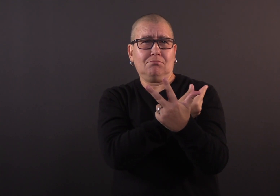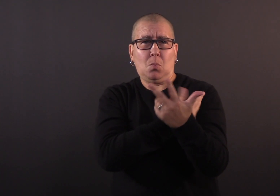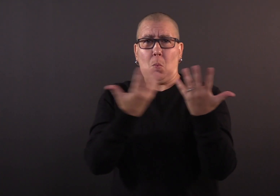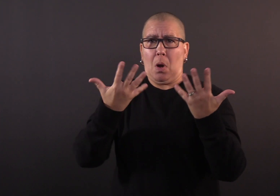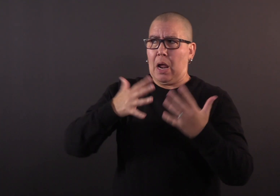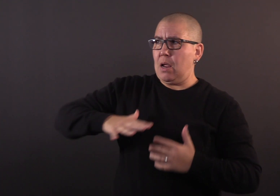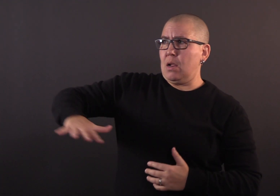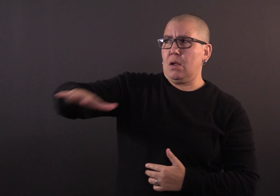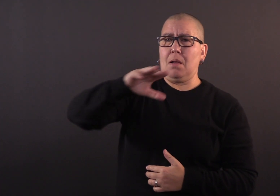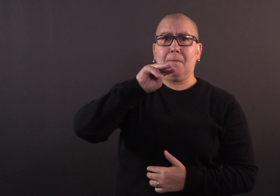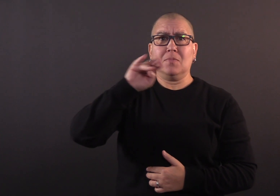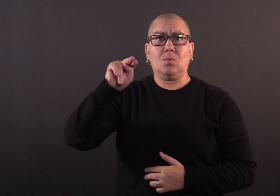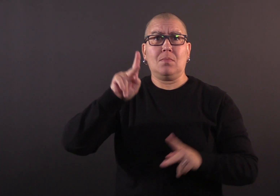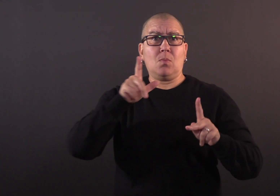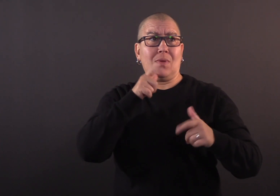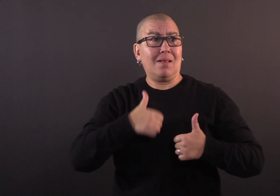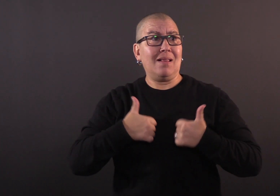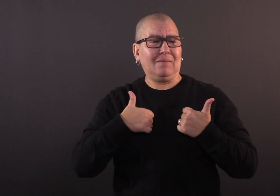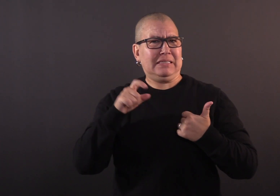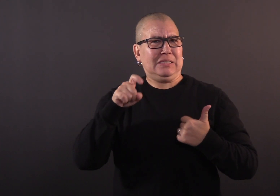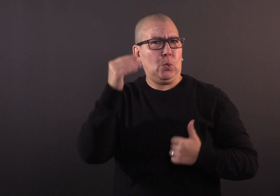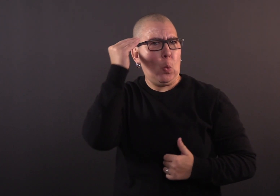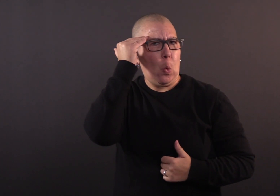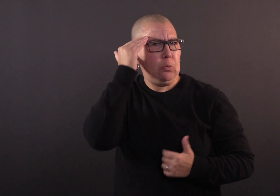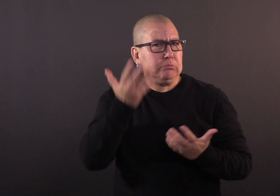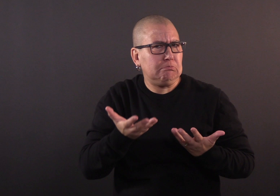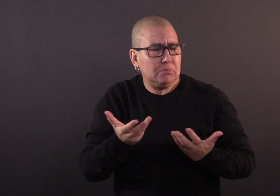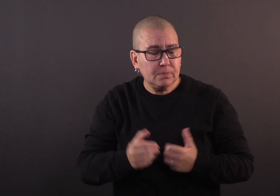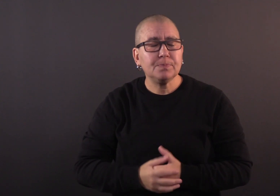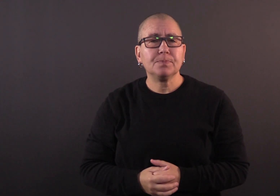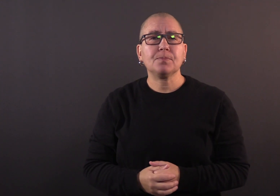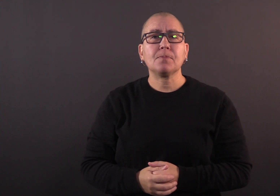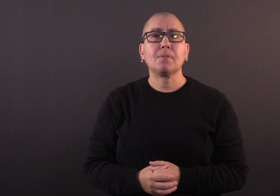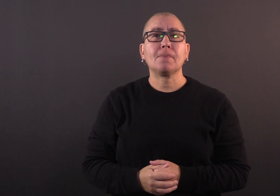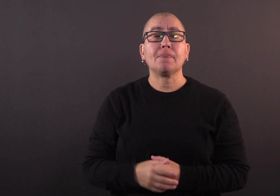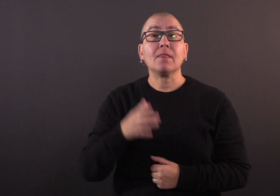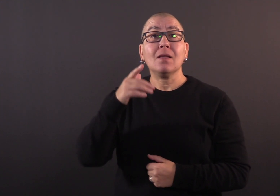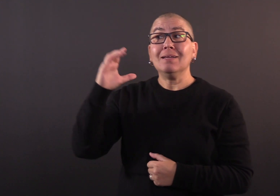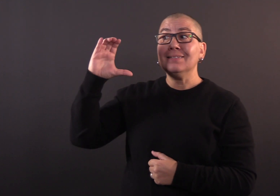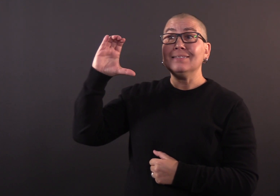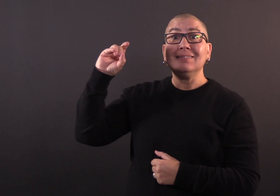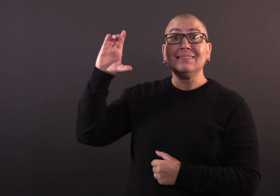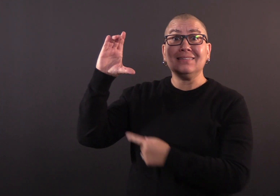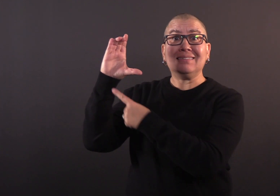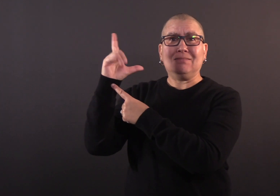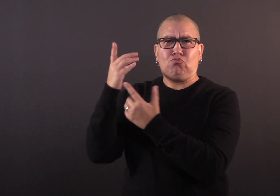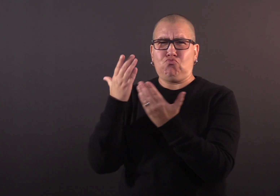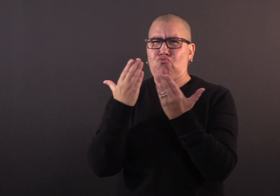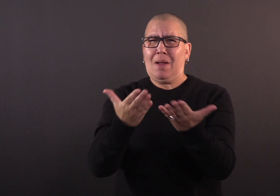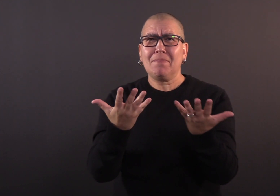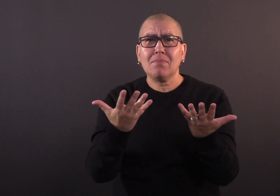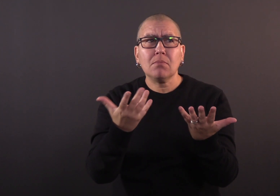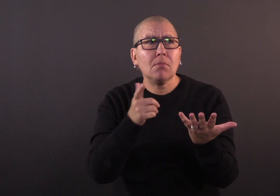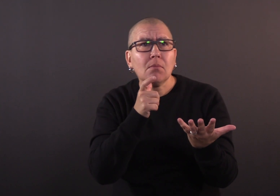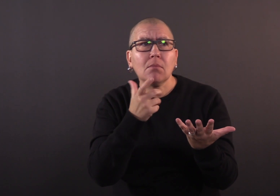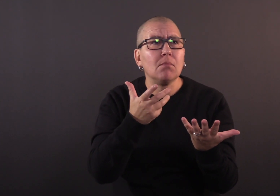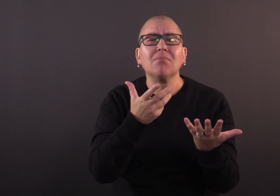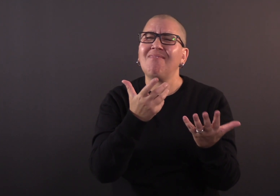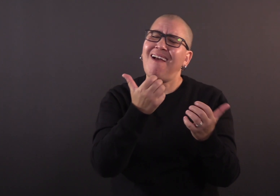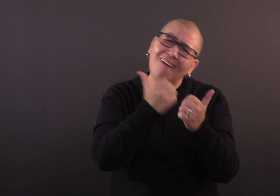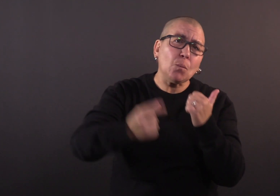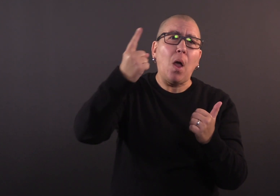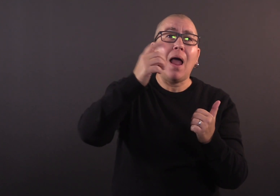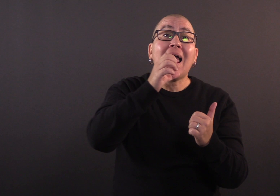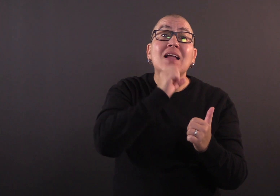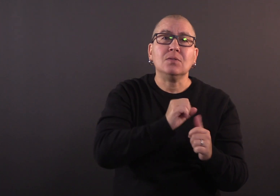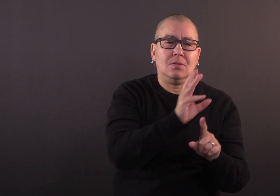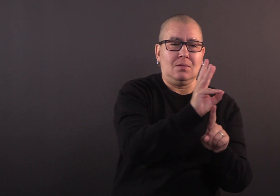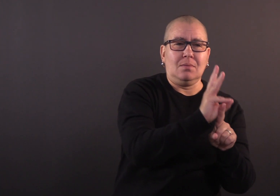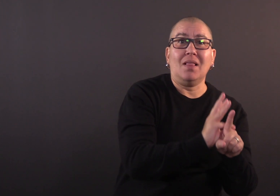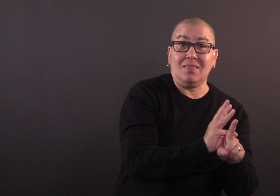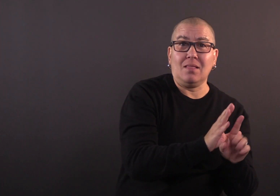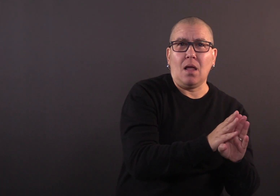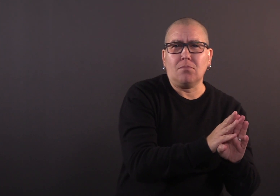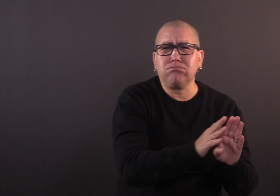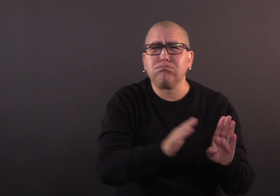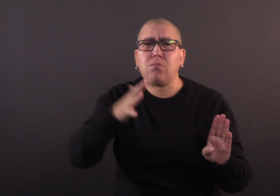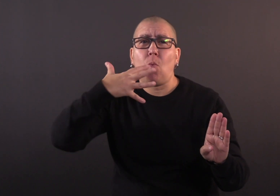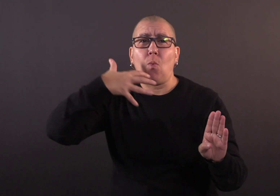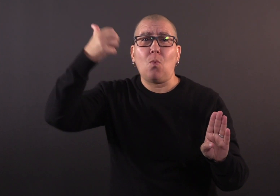Flu, COVID-19 And RSV Vaccinations: What MN Residents Need To Know